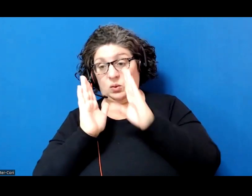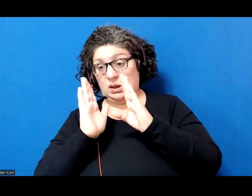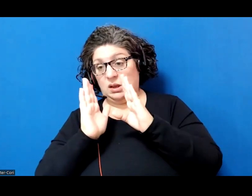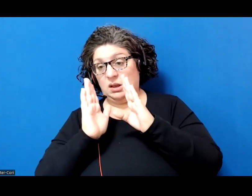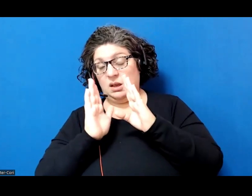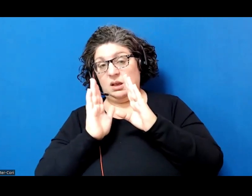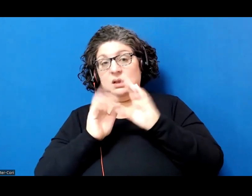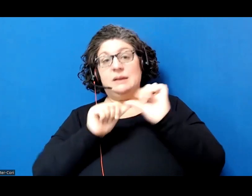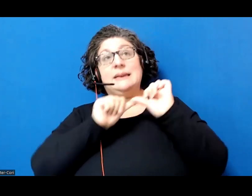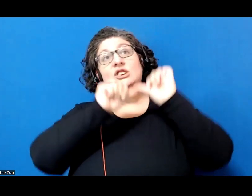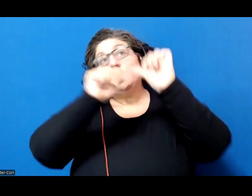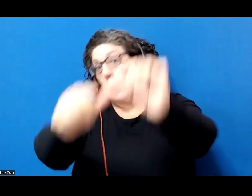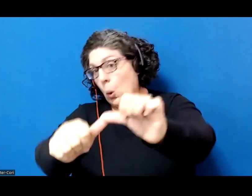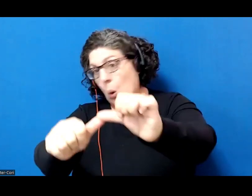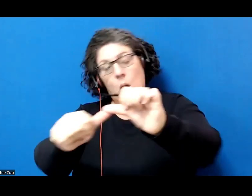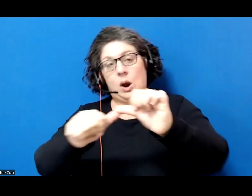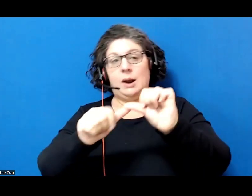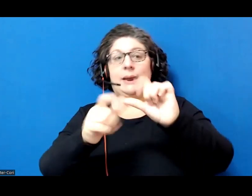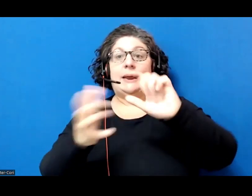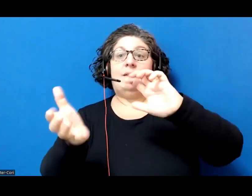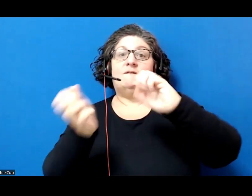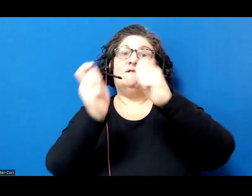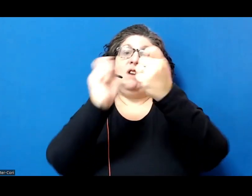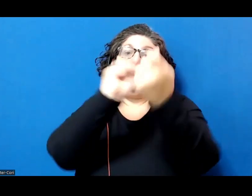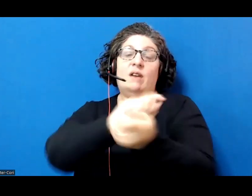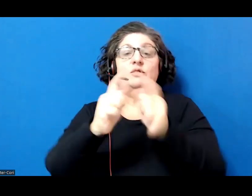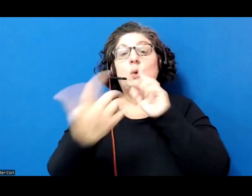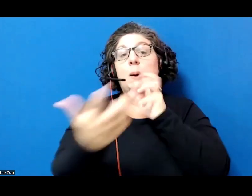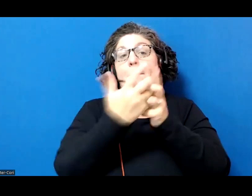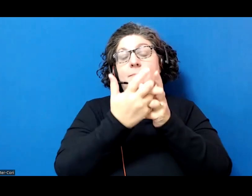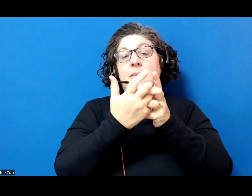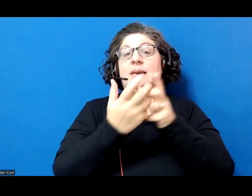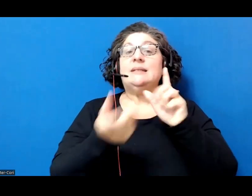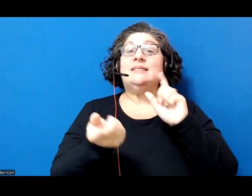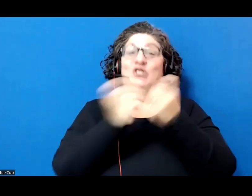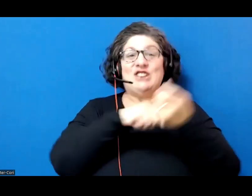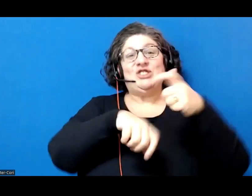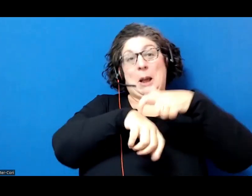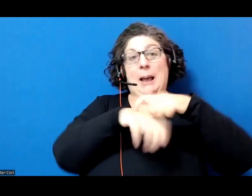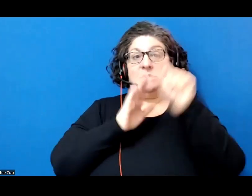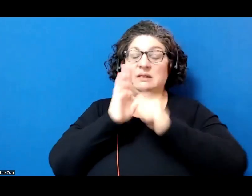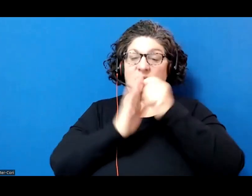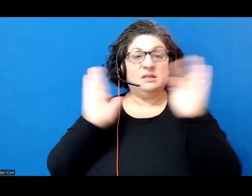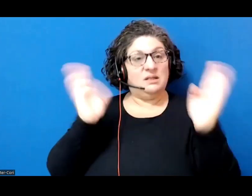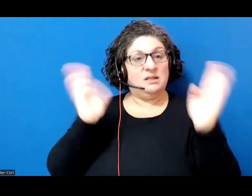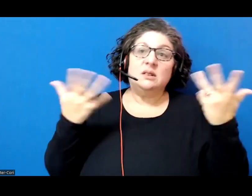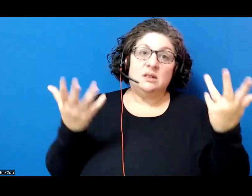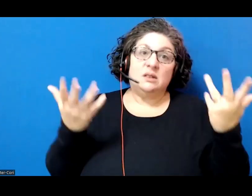endure and evolve to meet the very changing times, and to just go back to perhaps one